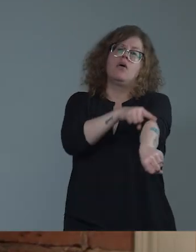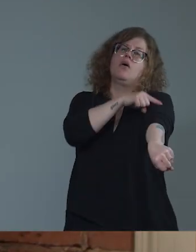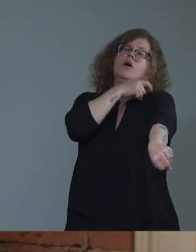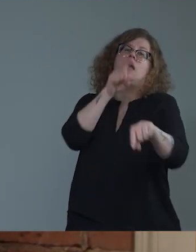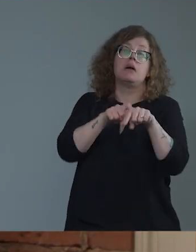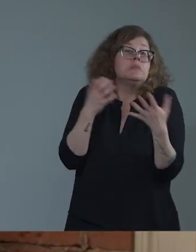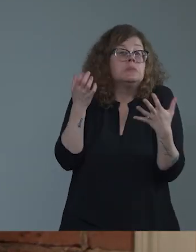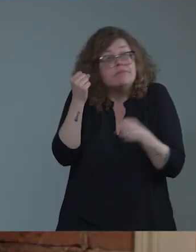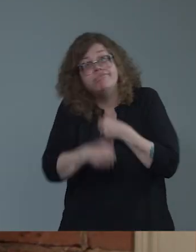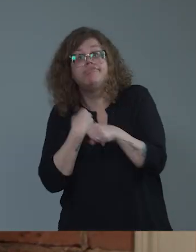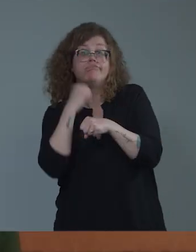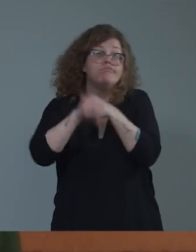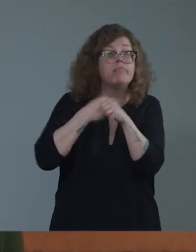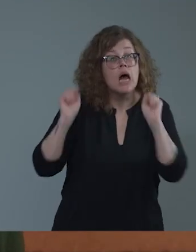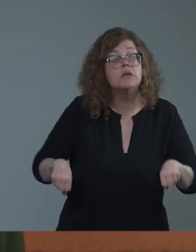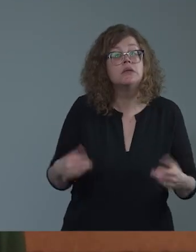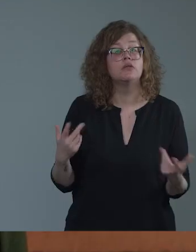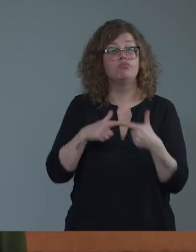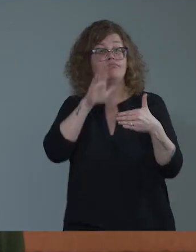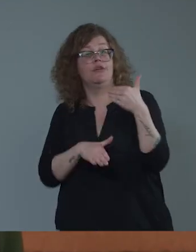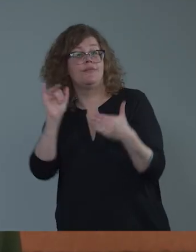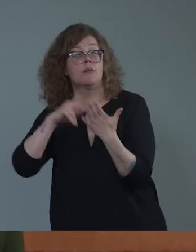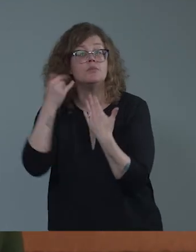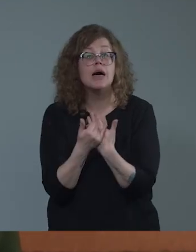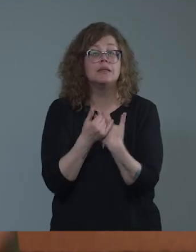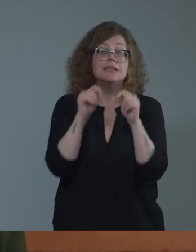to make sure that those goals are happening. These checkpoints and reminders bring us back